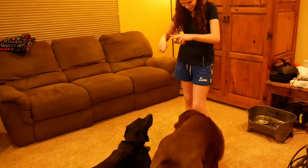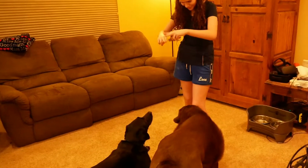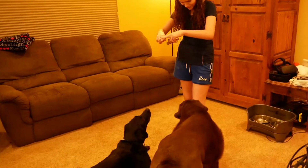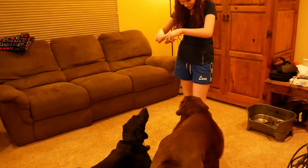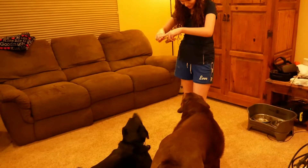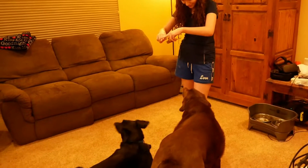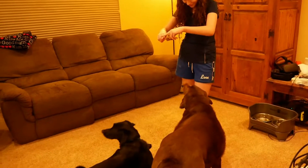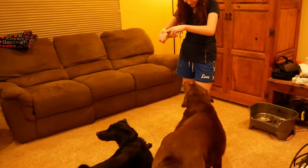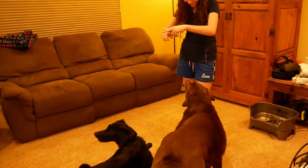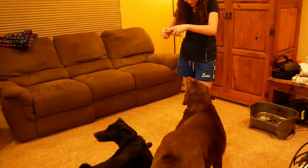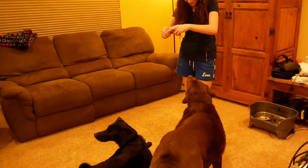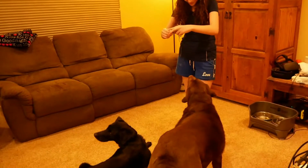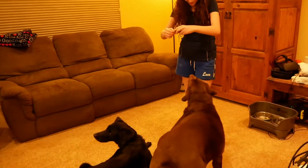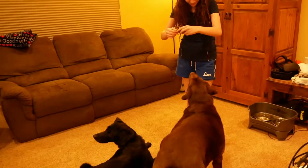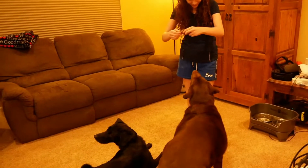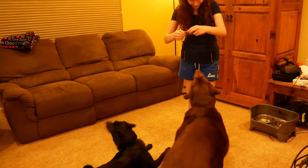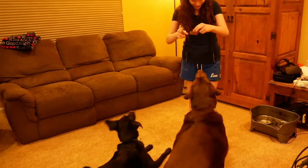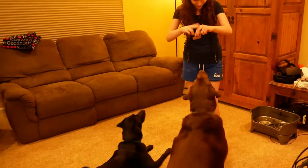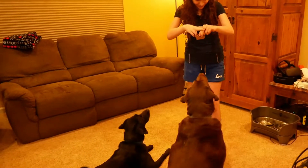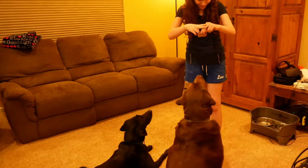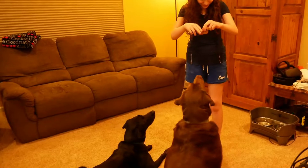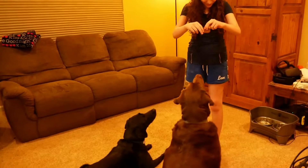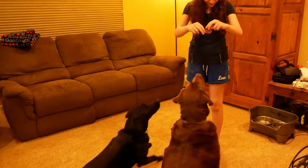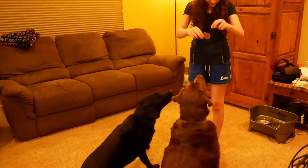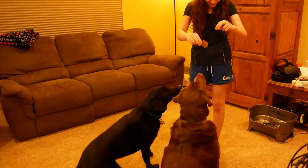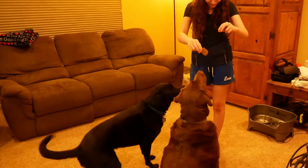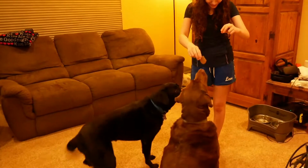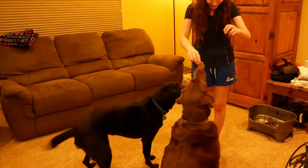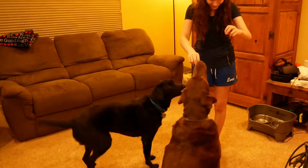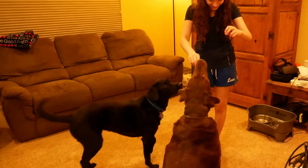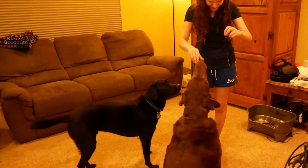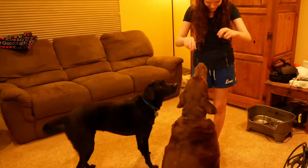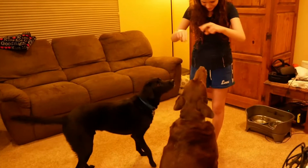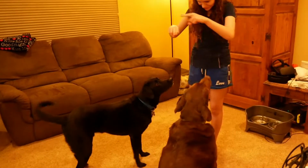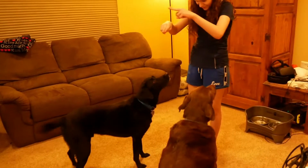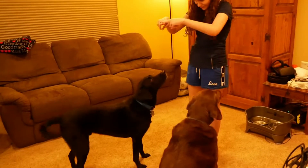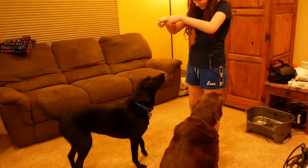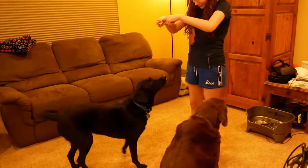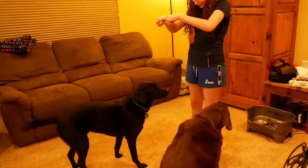repeating the sign just like you would there he goes he's sitting down just like you would